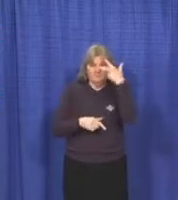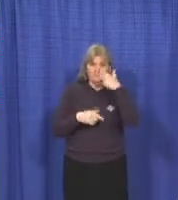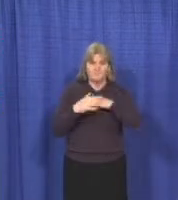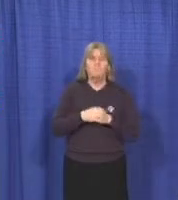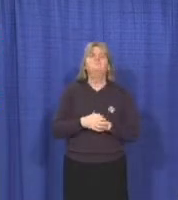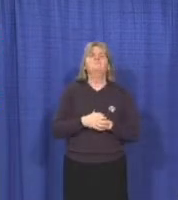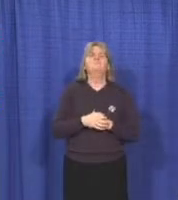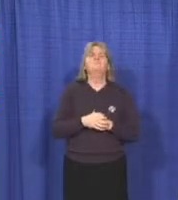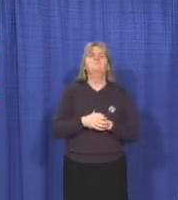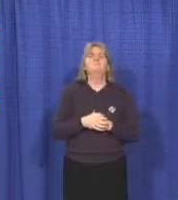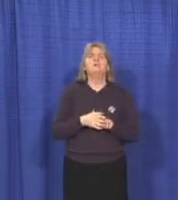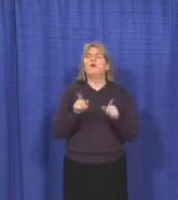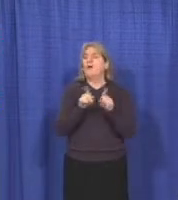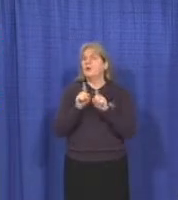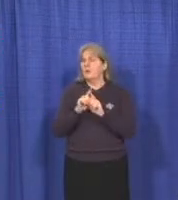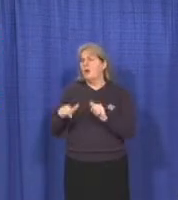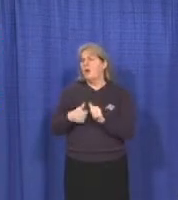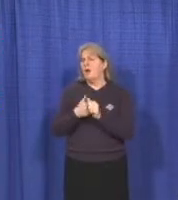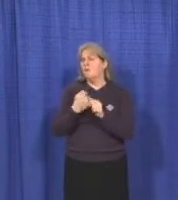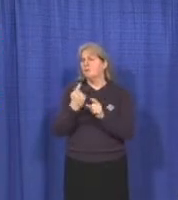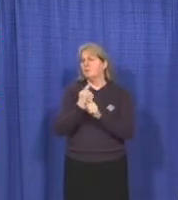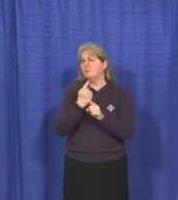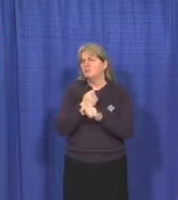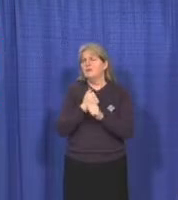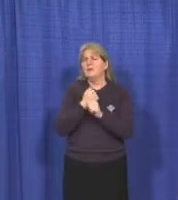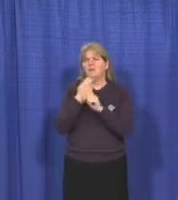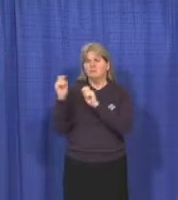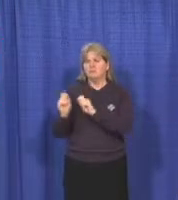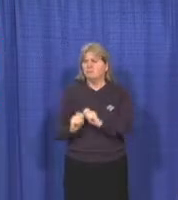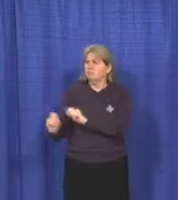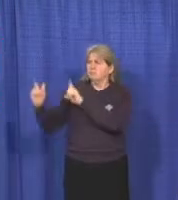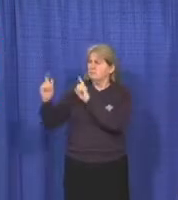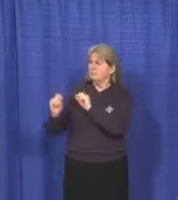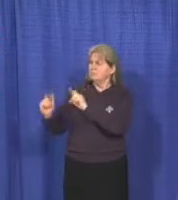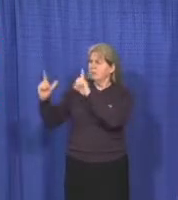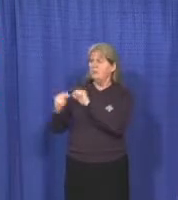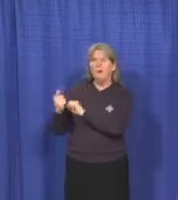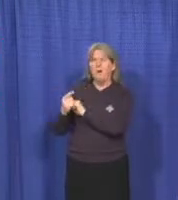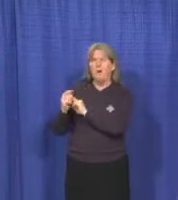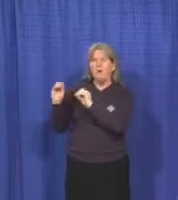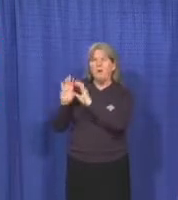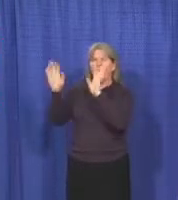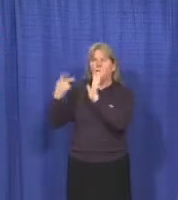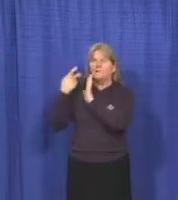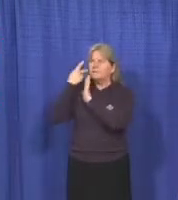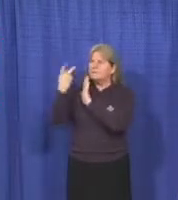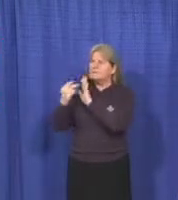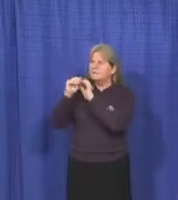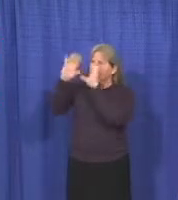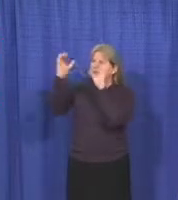case updates and I will use some slides which I hope will give